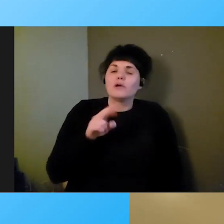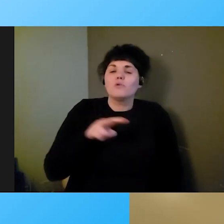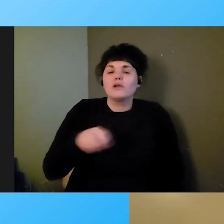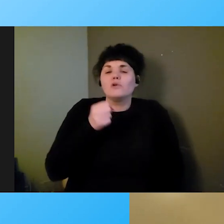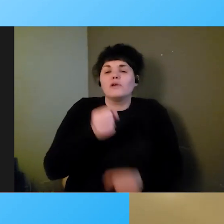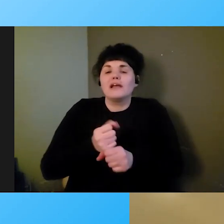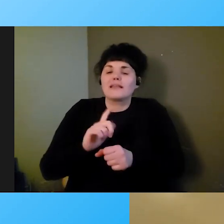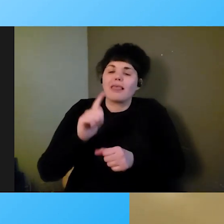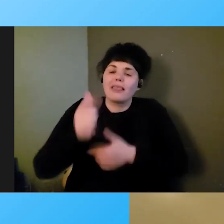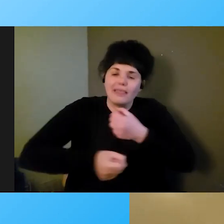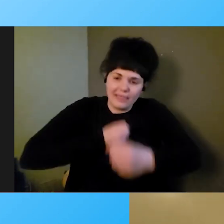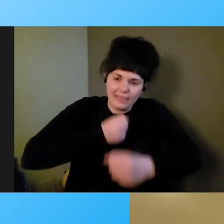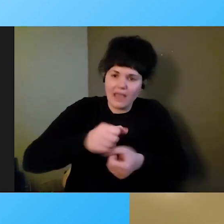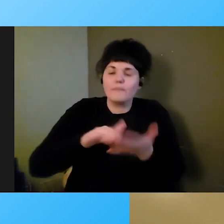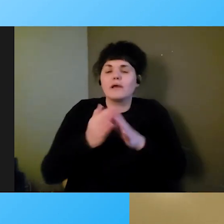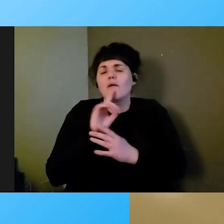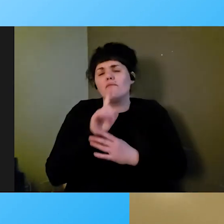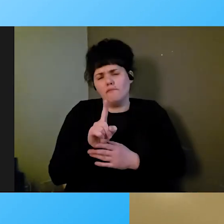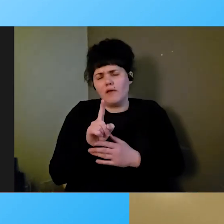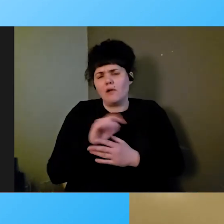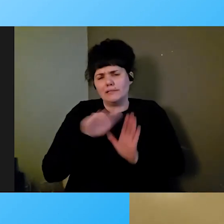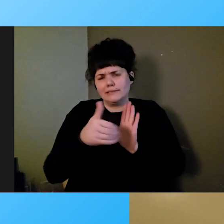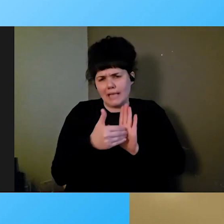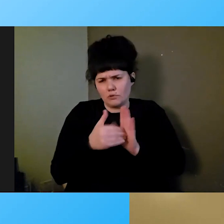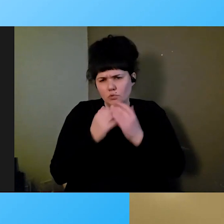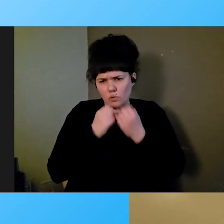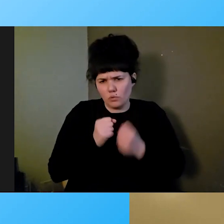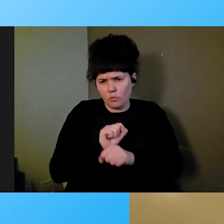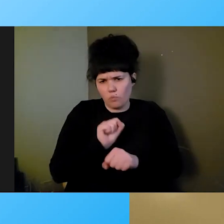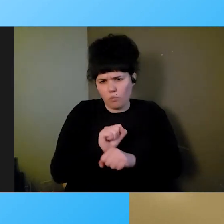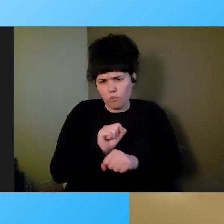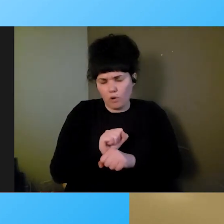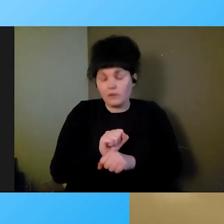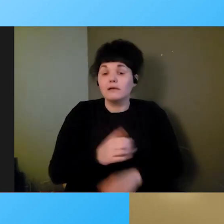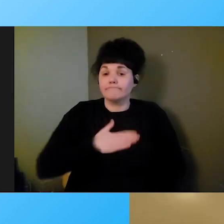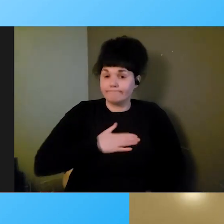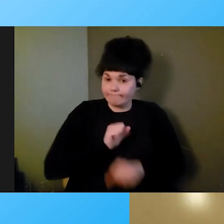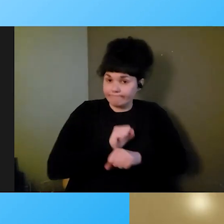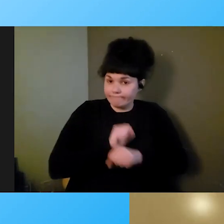very central to the work that I do. The work that the world